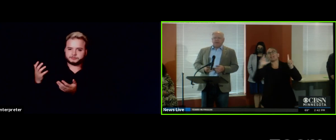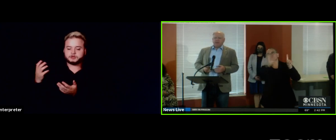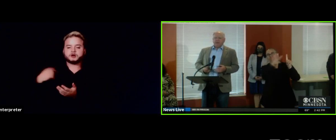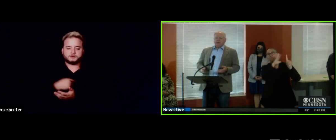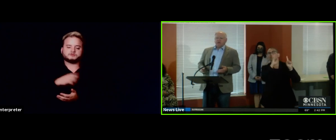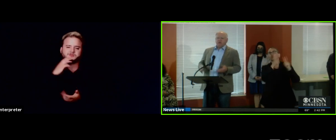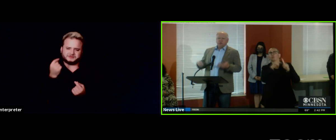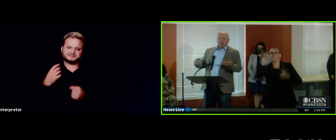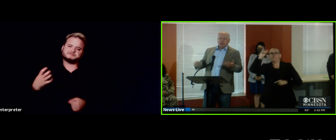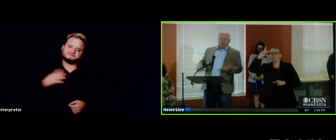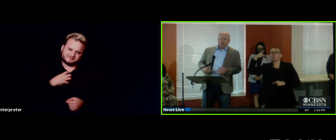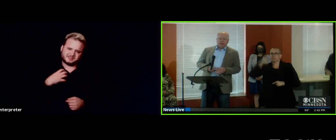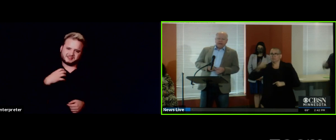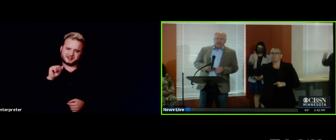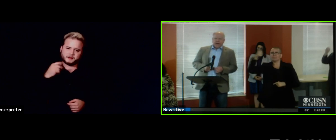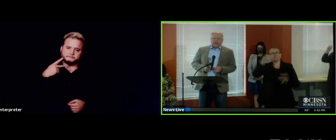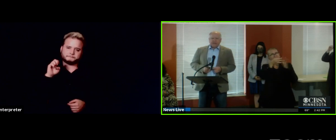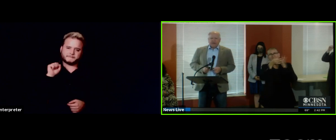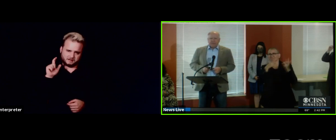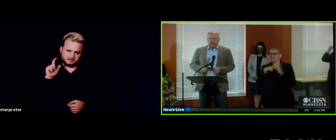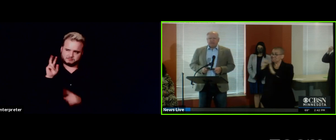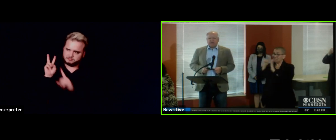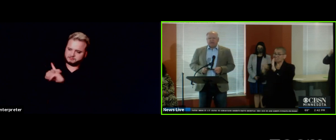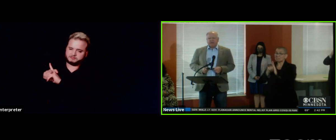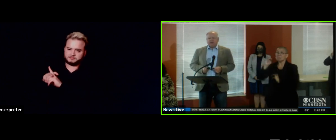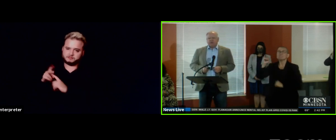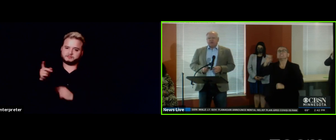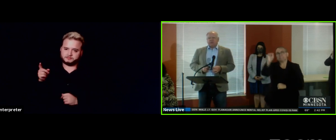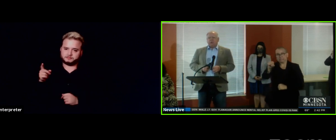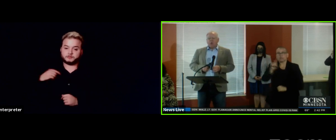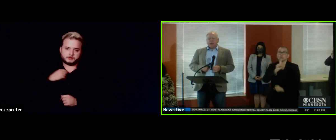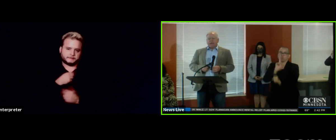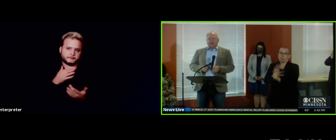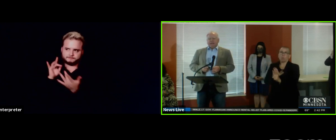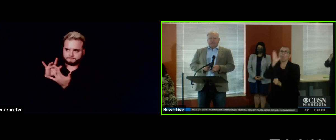to making sure that we rebuild and I'll tell you that that's the most disappointing thing